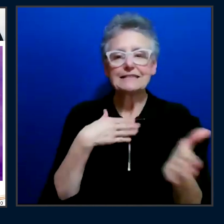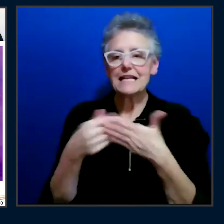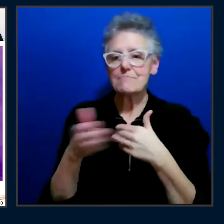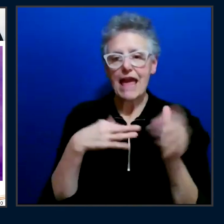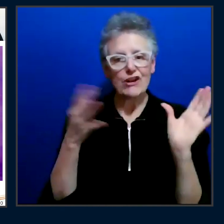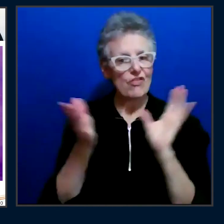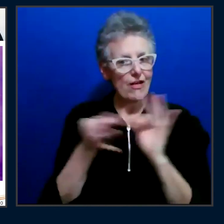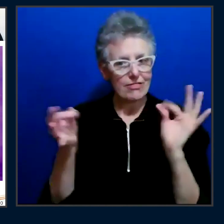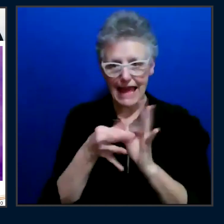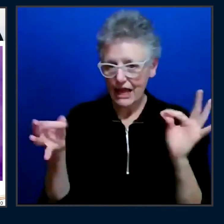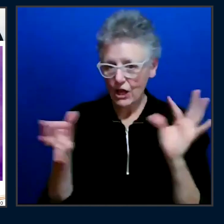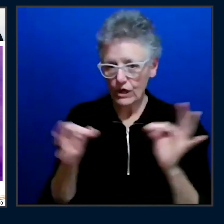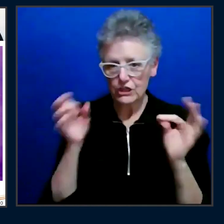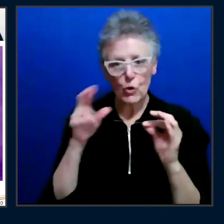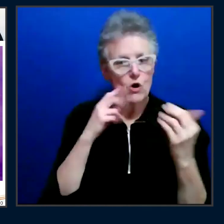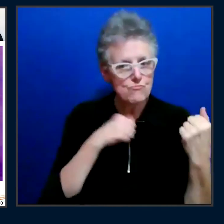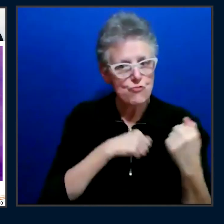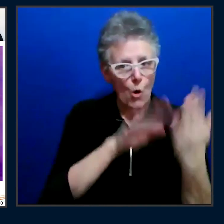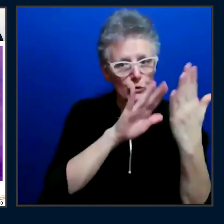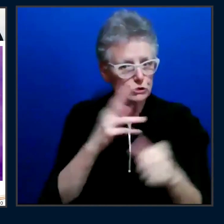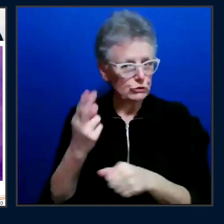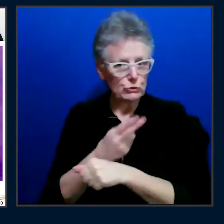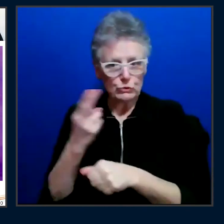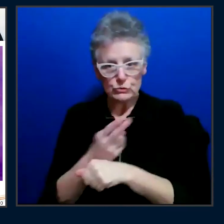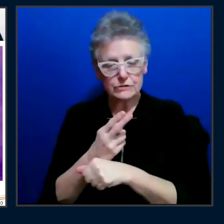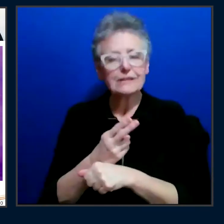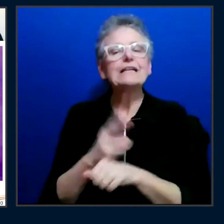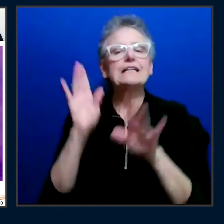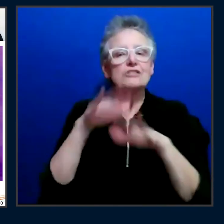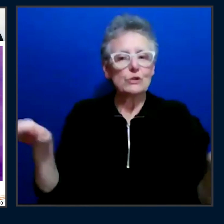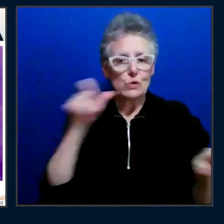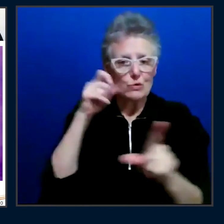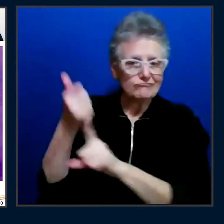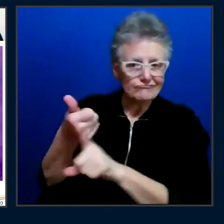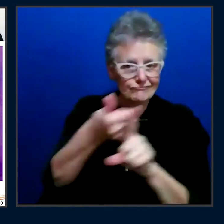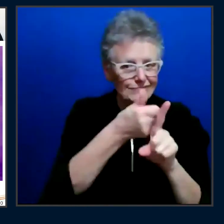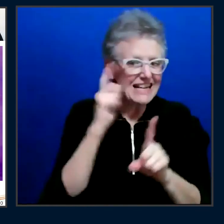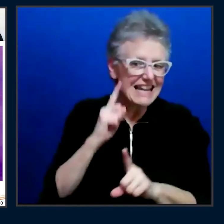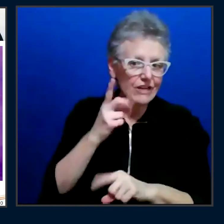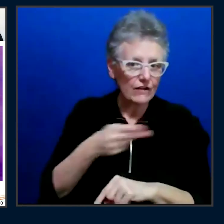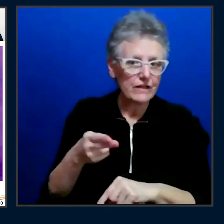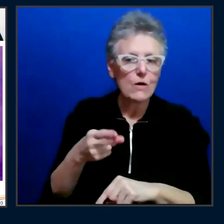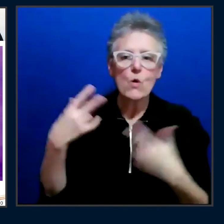Regardless of the language or approaches used, children who are deaf and hard of hearing